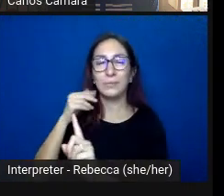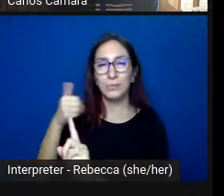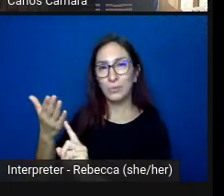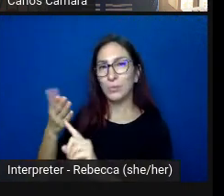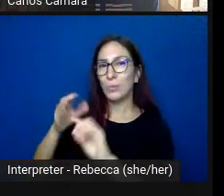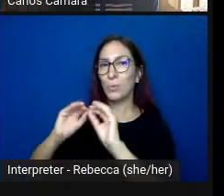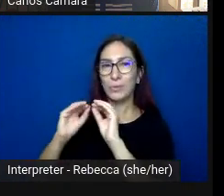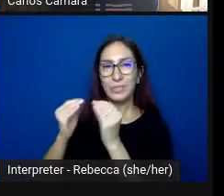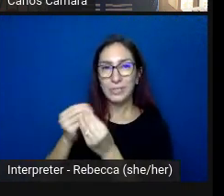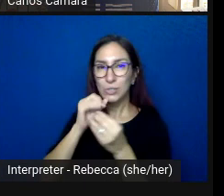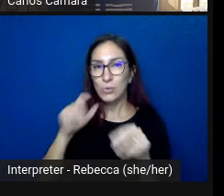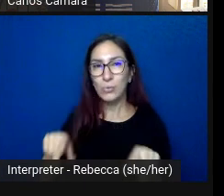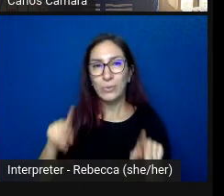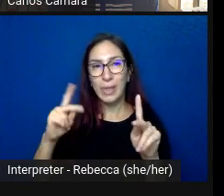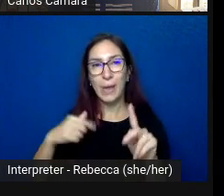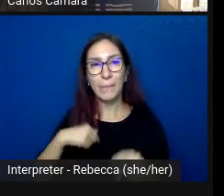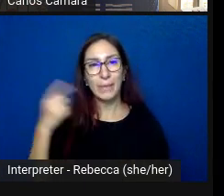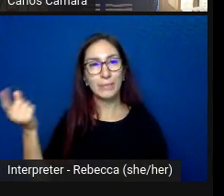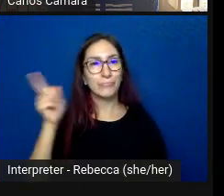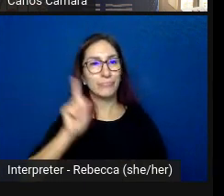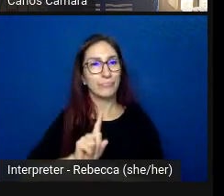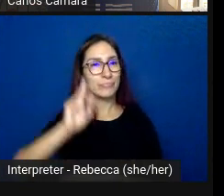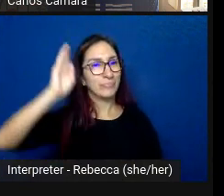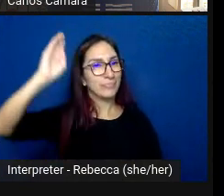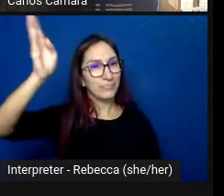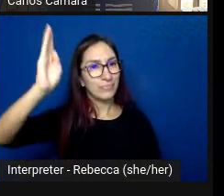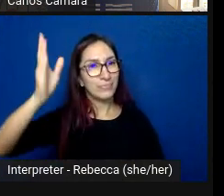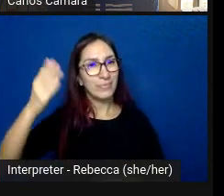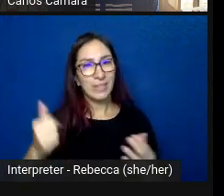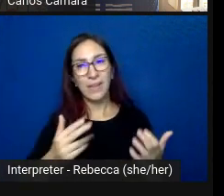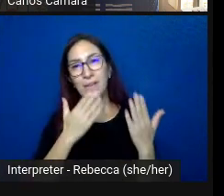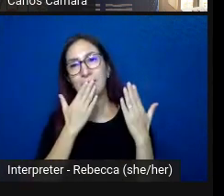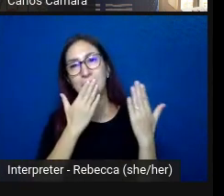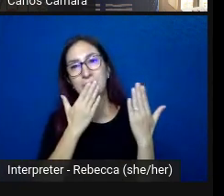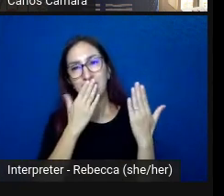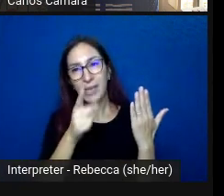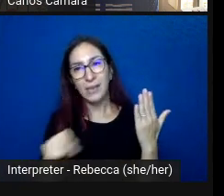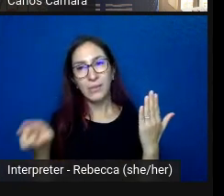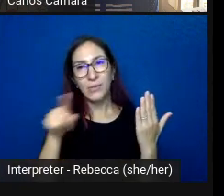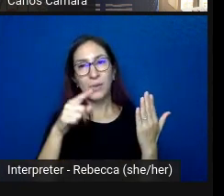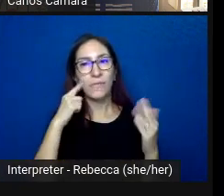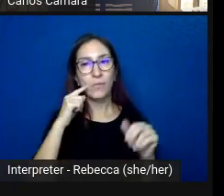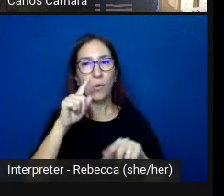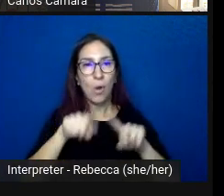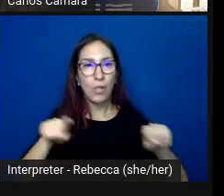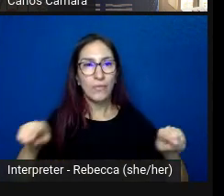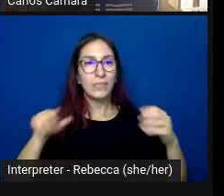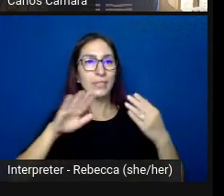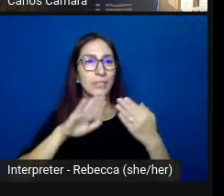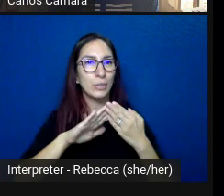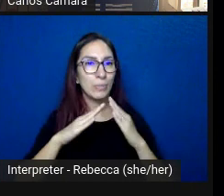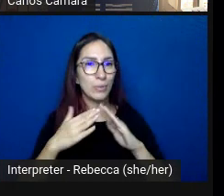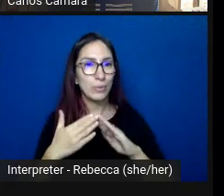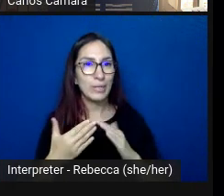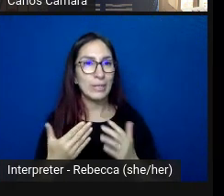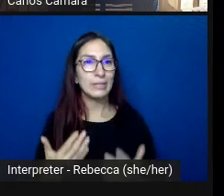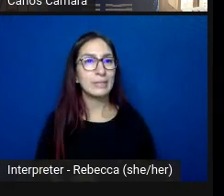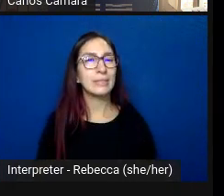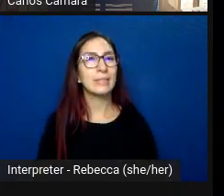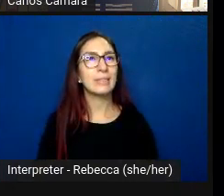to give this talk, and a big thank you for all these communities. I have been involved in my local community in WordPress,